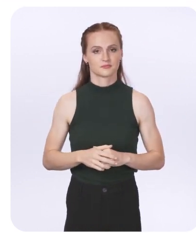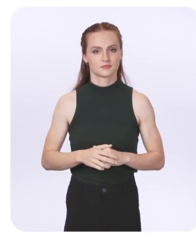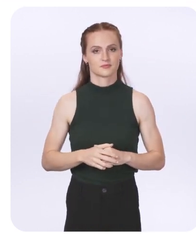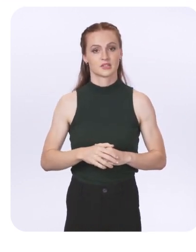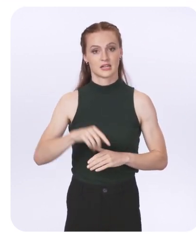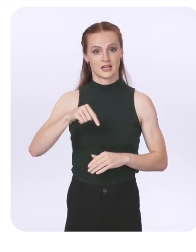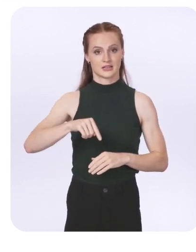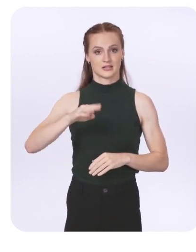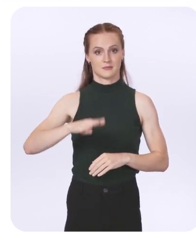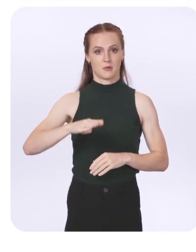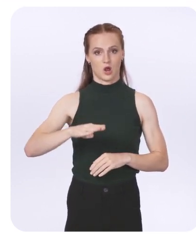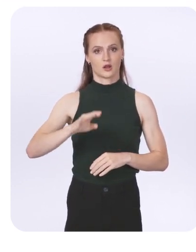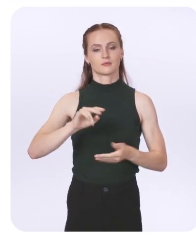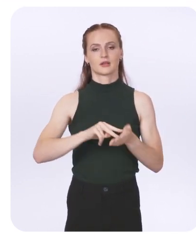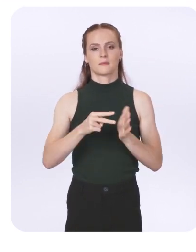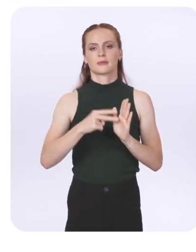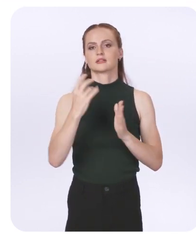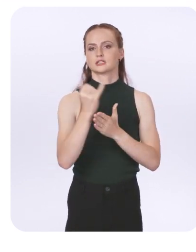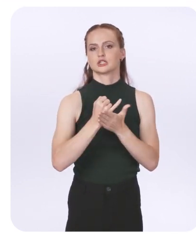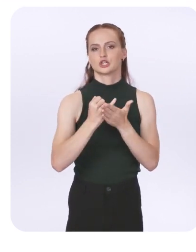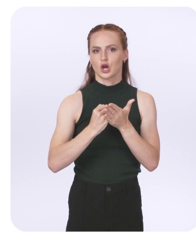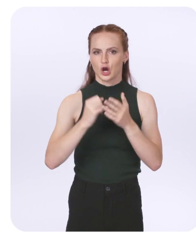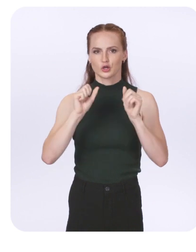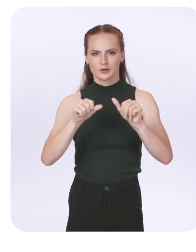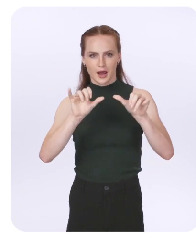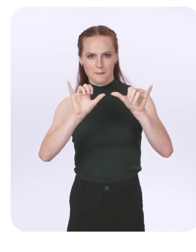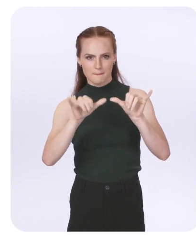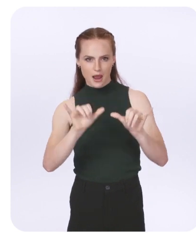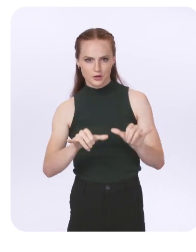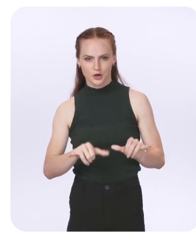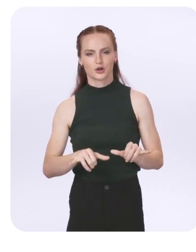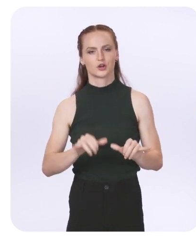such as the trailer, screenshot and descriptions might warrant the test.